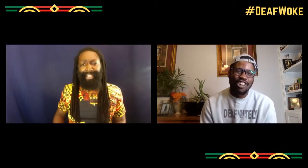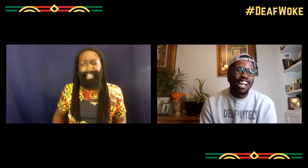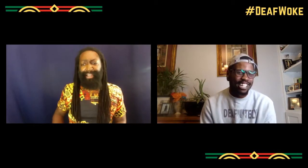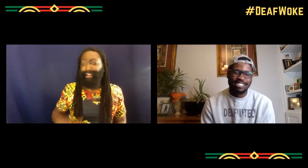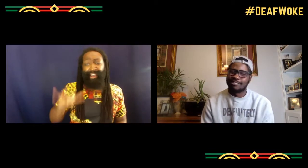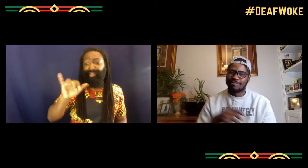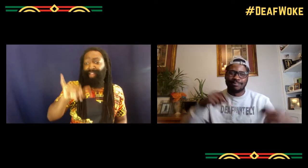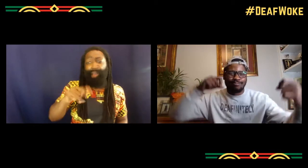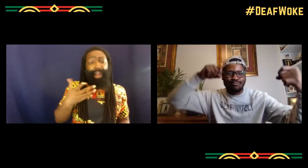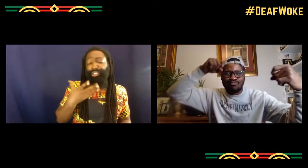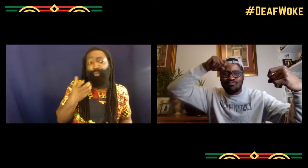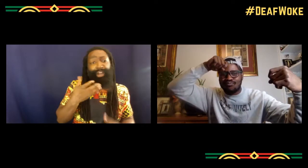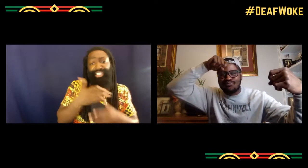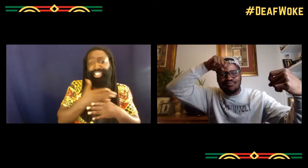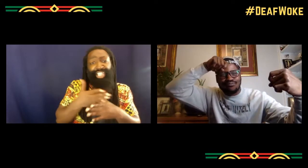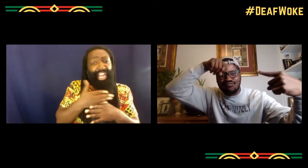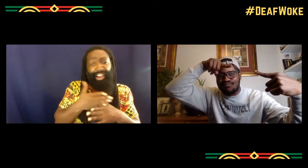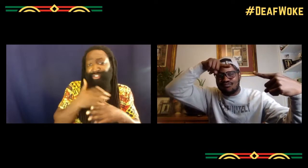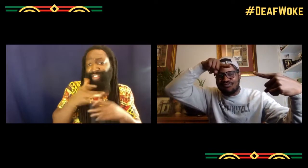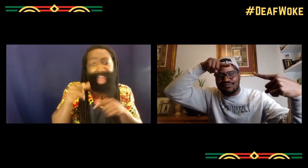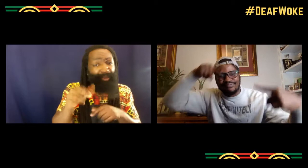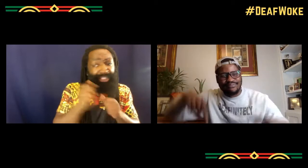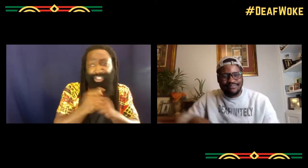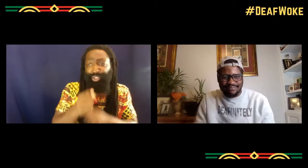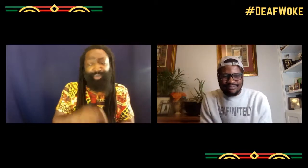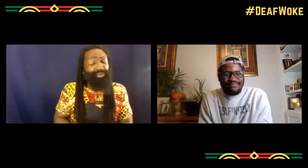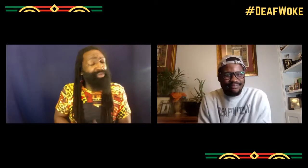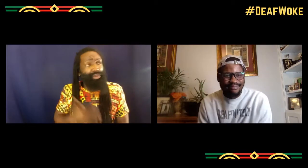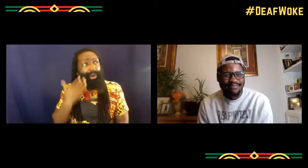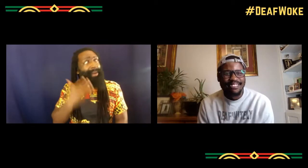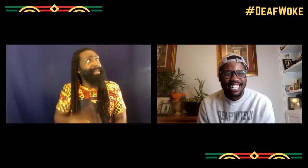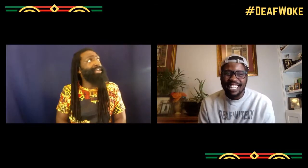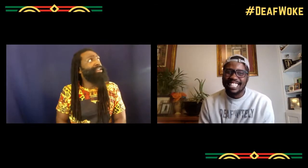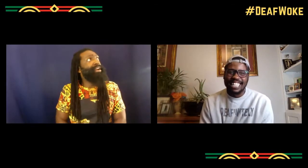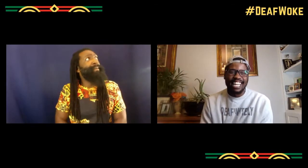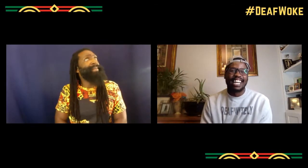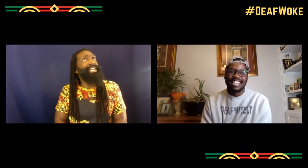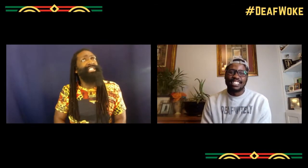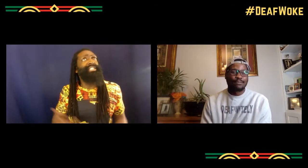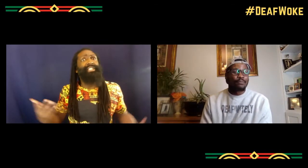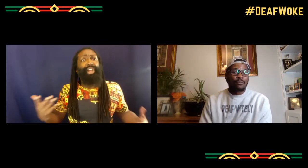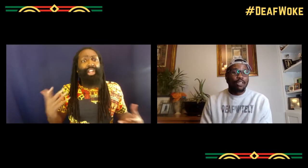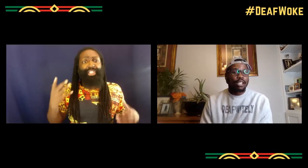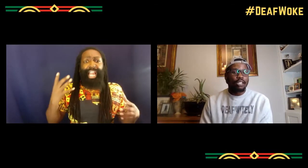It's like, if you build the table, they'll come, create that space for them, the deaf people. I'm with you. I just want to share that with you,